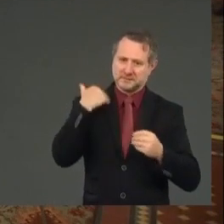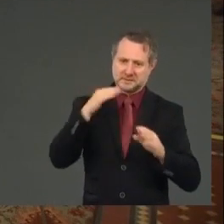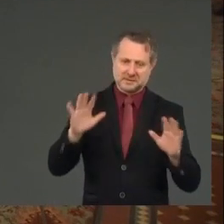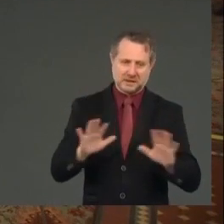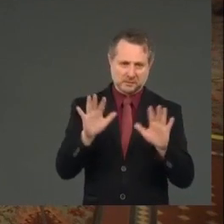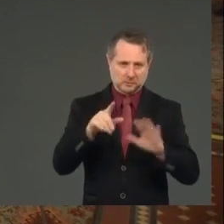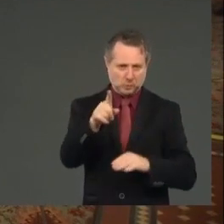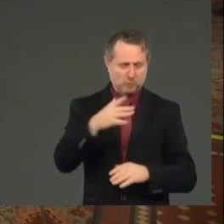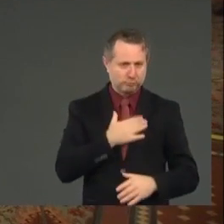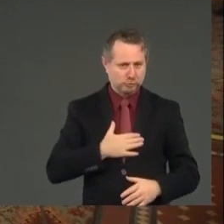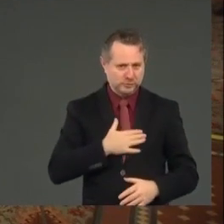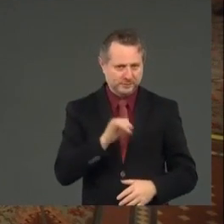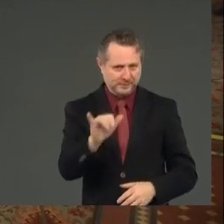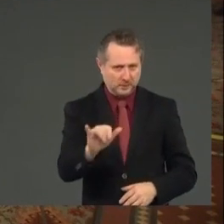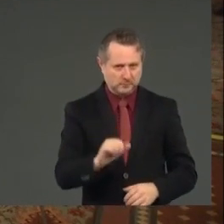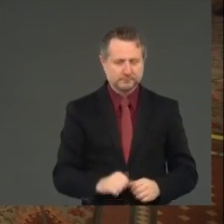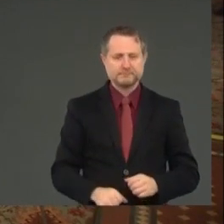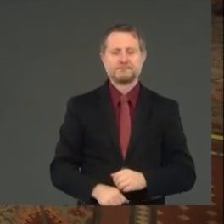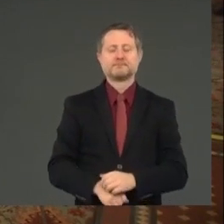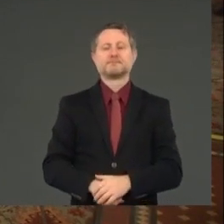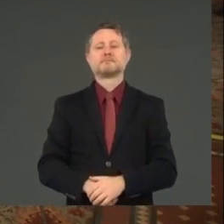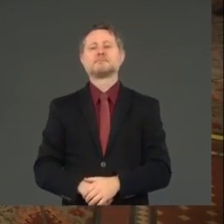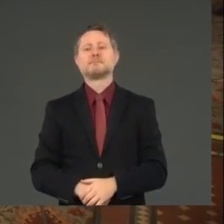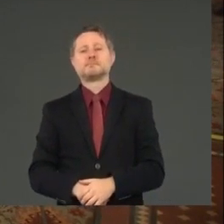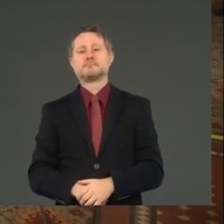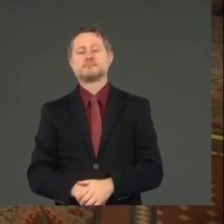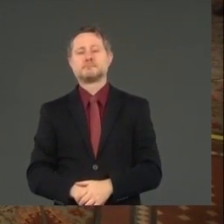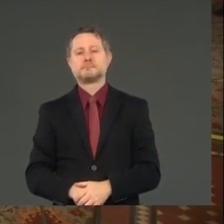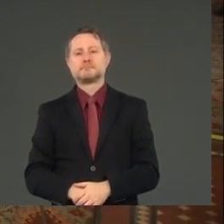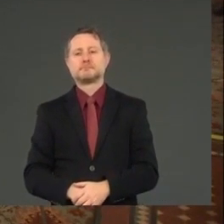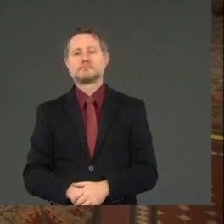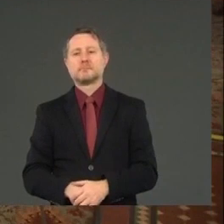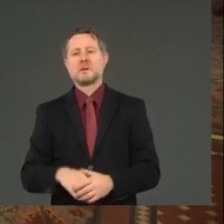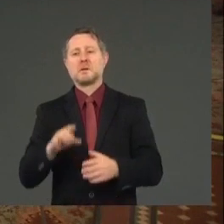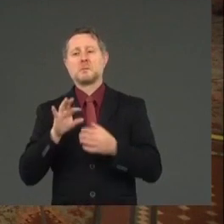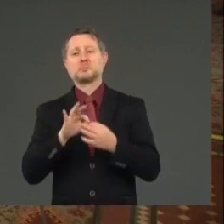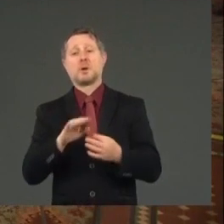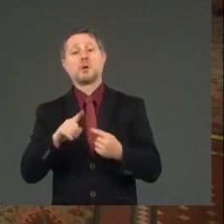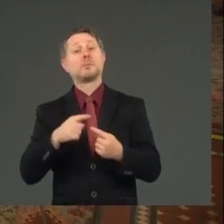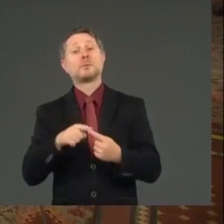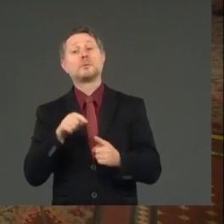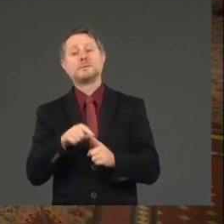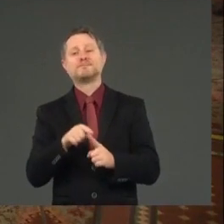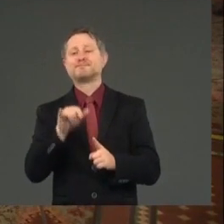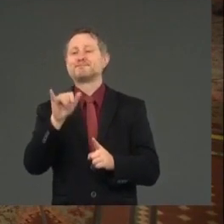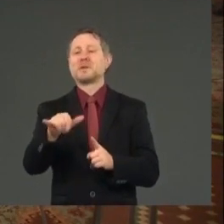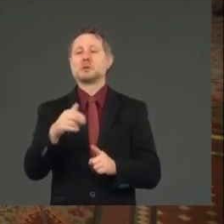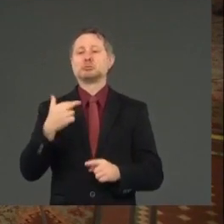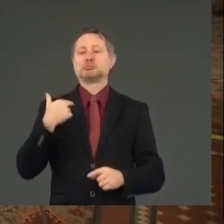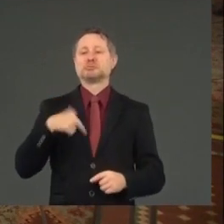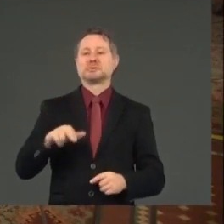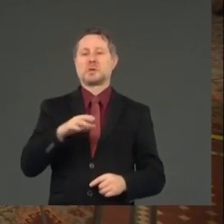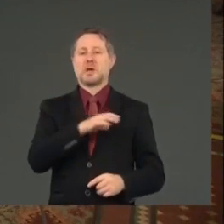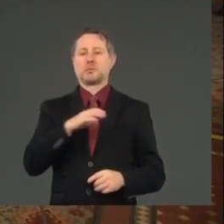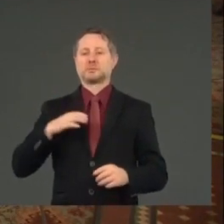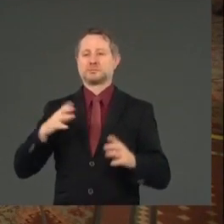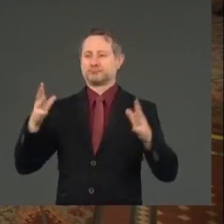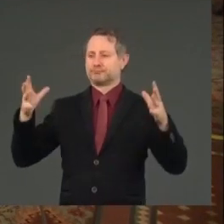Reporter: GOVERNOR, THANK YOU FOR THE KIND WORDS ON SUNDAY, I APPRECIATE IT, IT MEANT A LOT, I